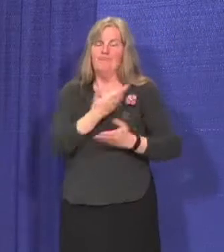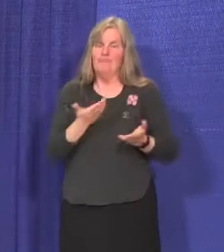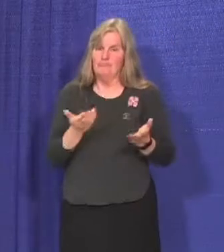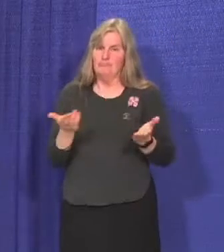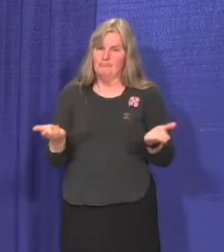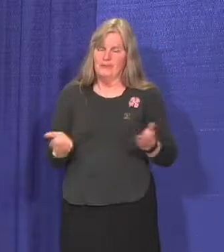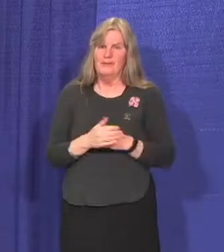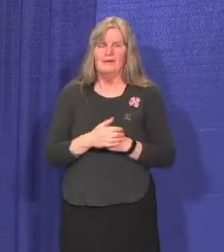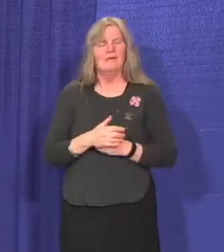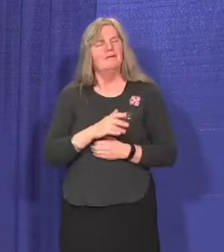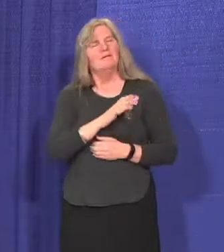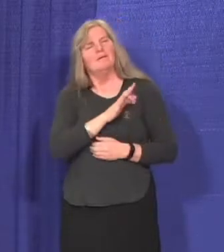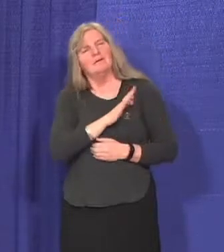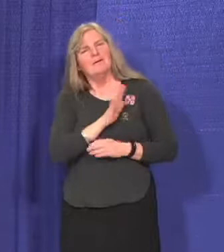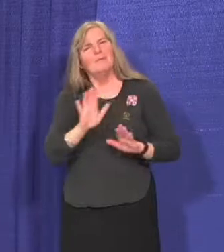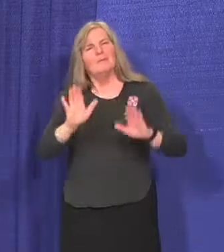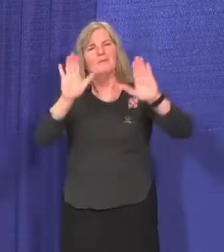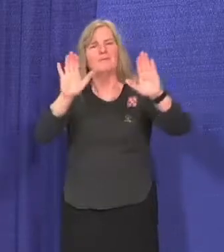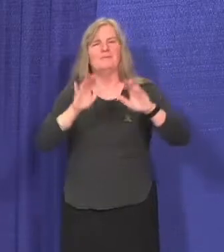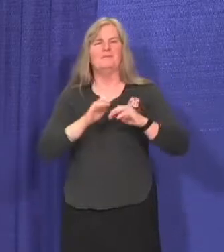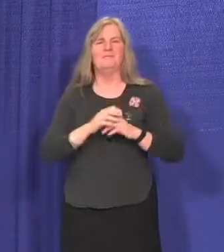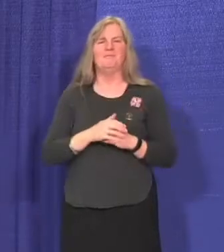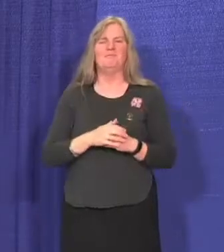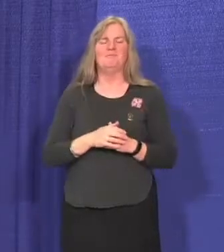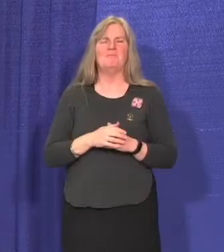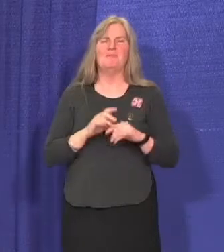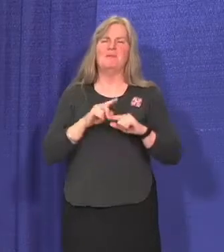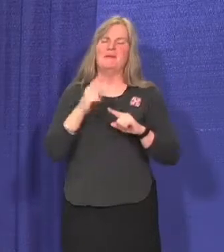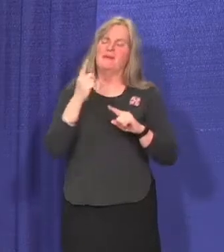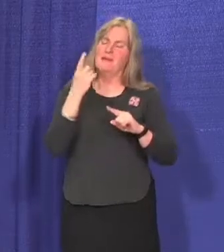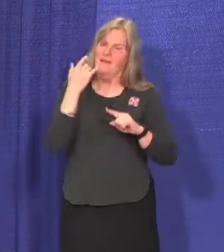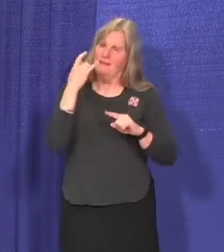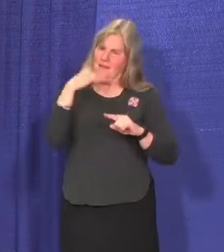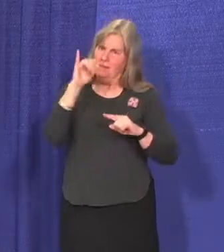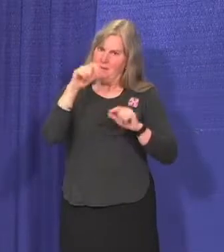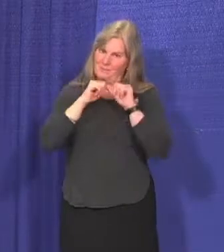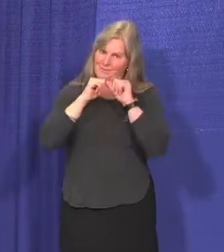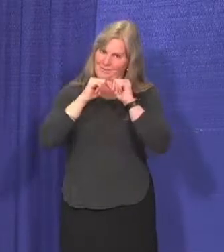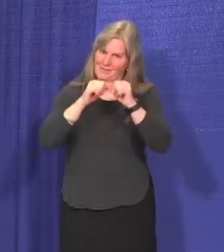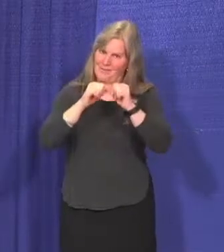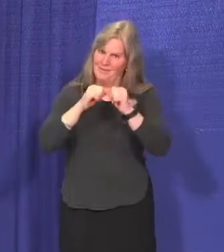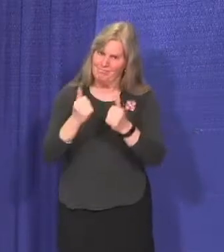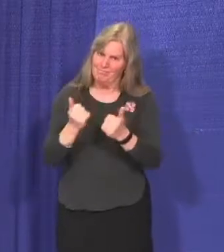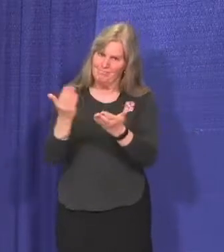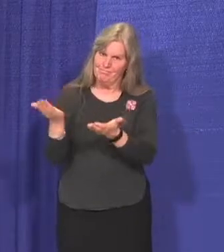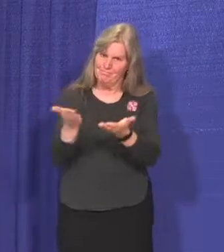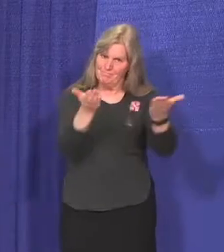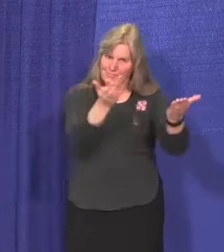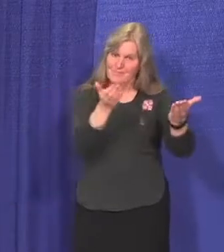By taking the COVID vaccine more than 72 percent of eligible